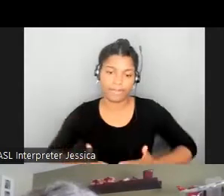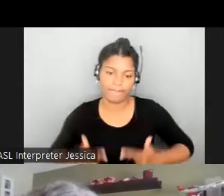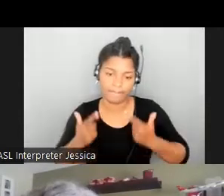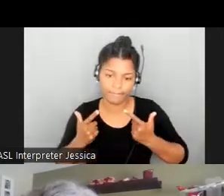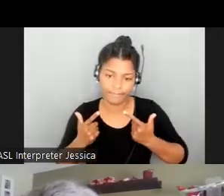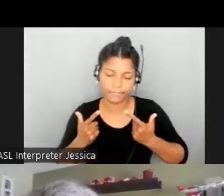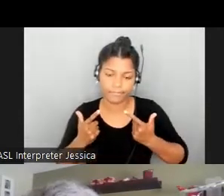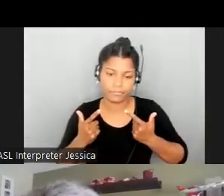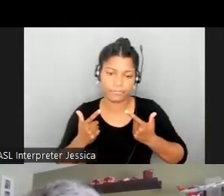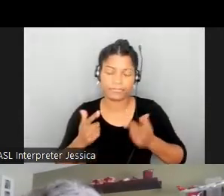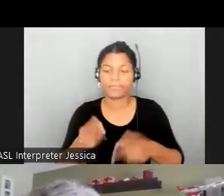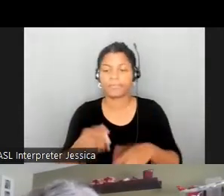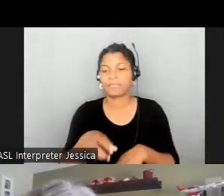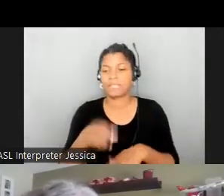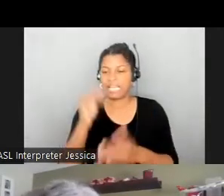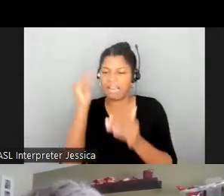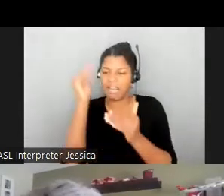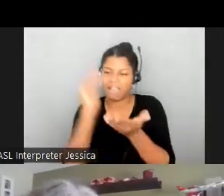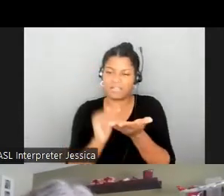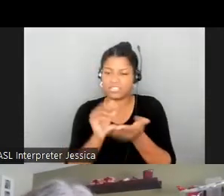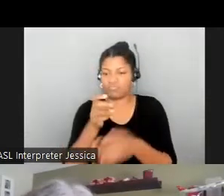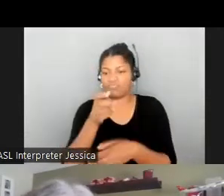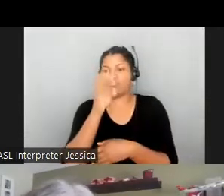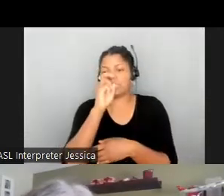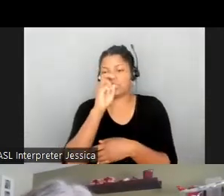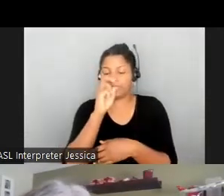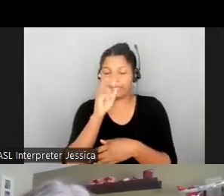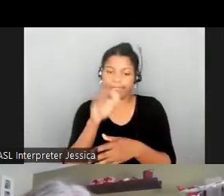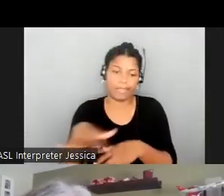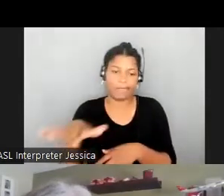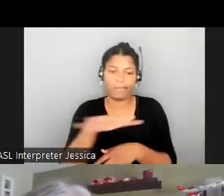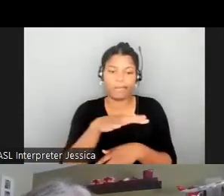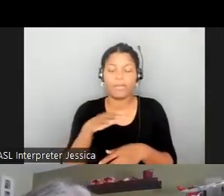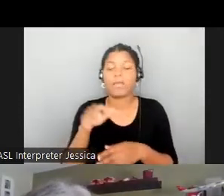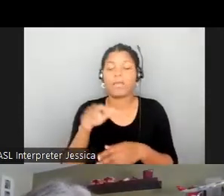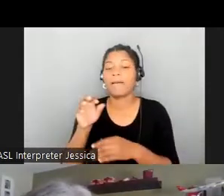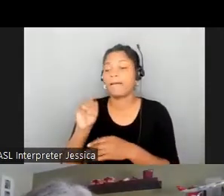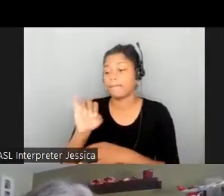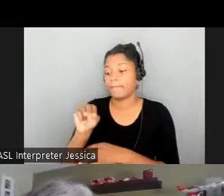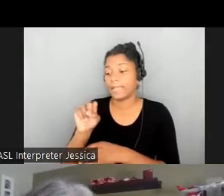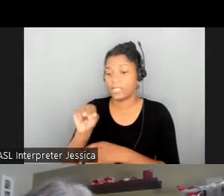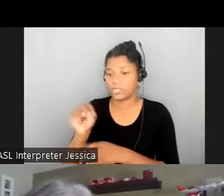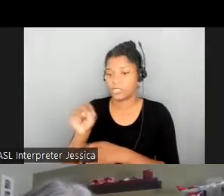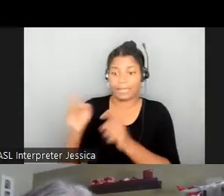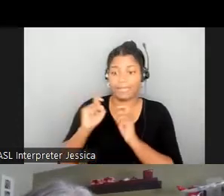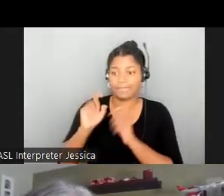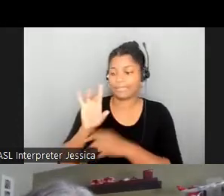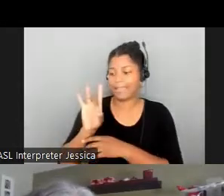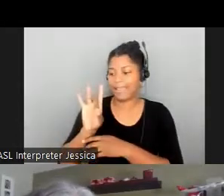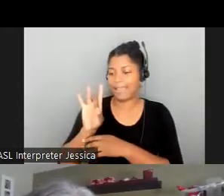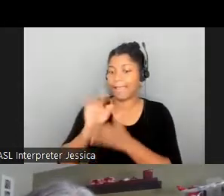Minnesota gives us $8 million per year to provide this service.